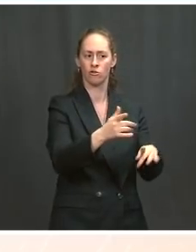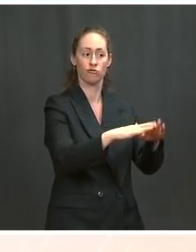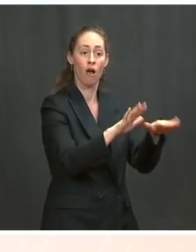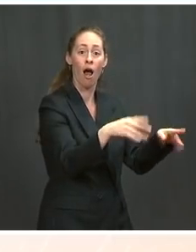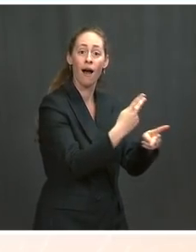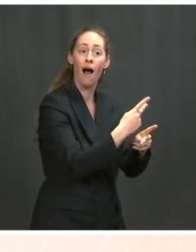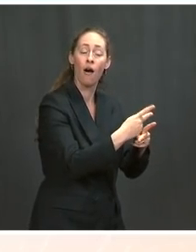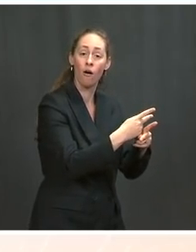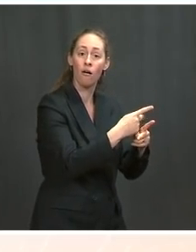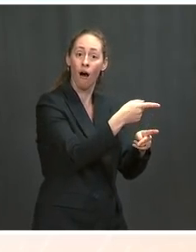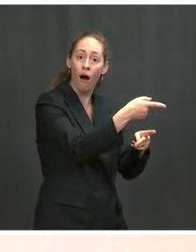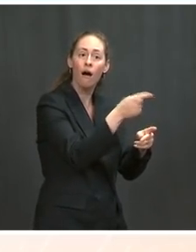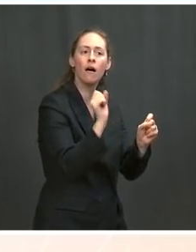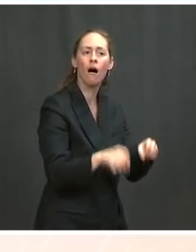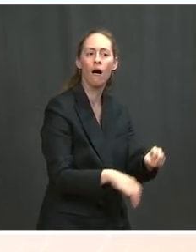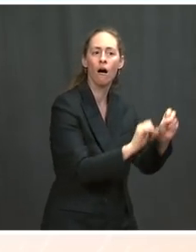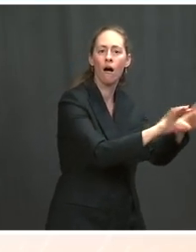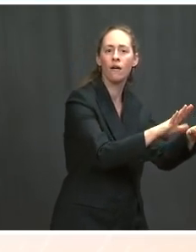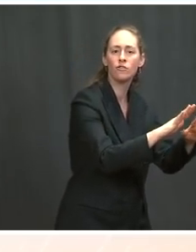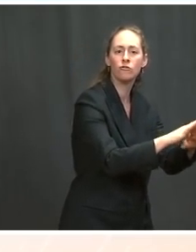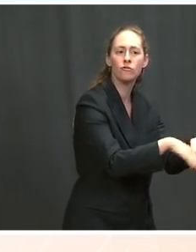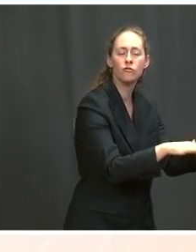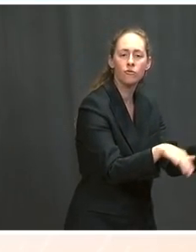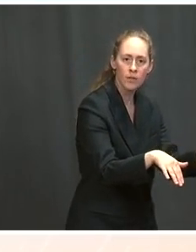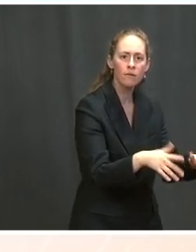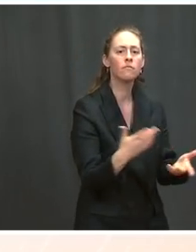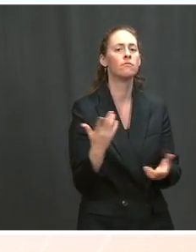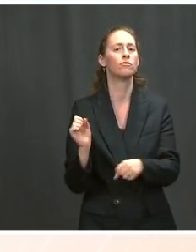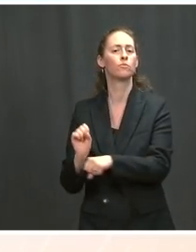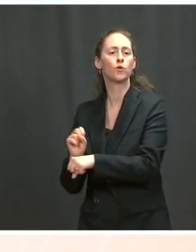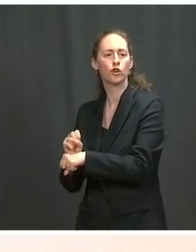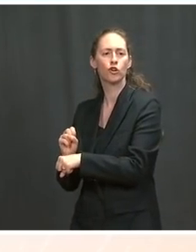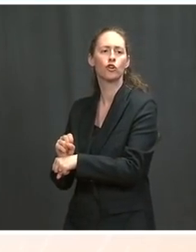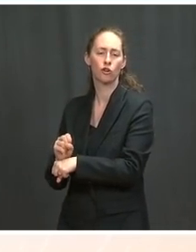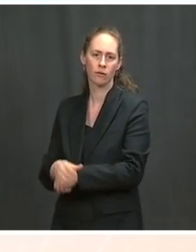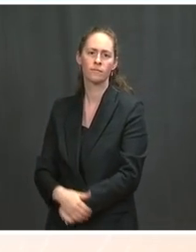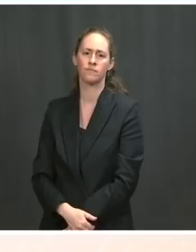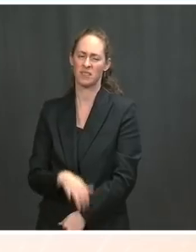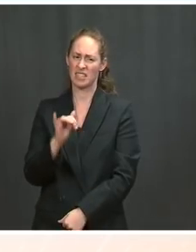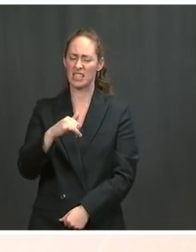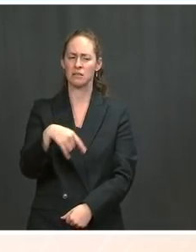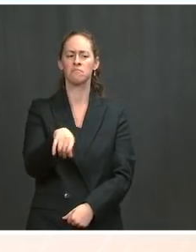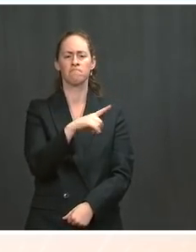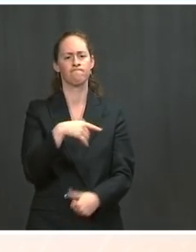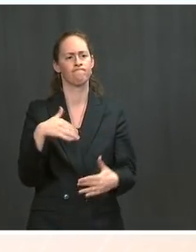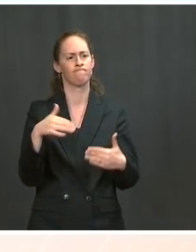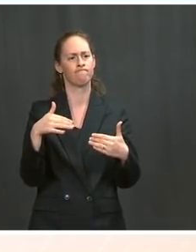And we know that that has had a big impact, of course, over time. These are twin crises that are related.